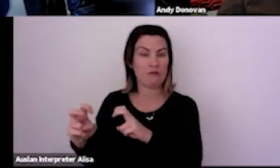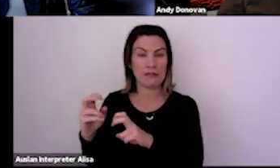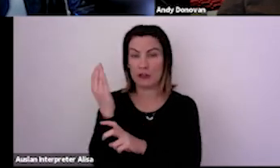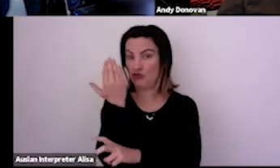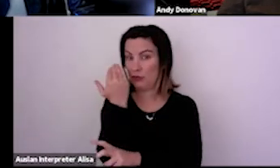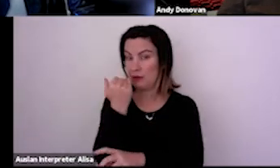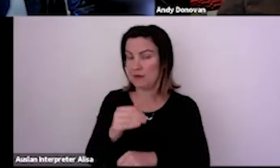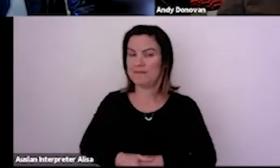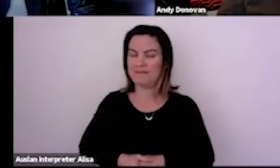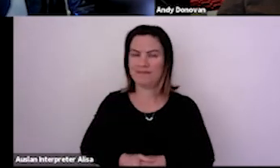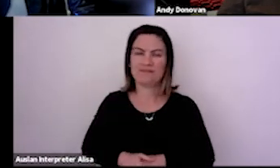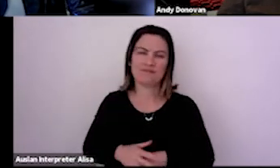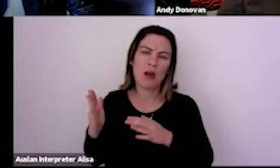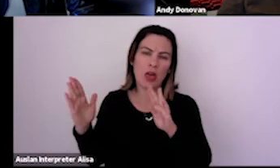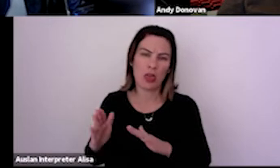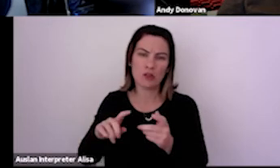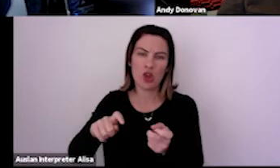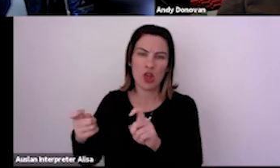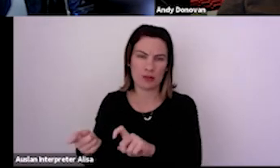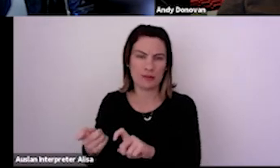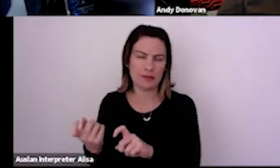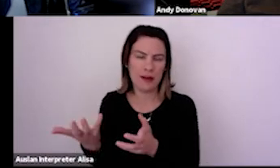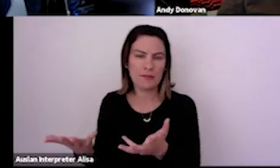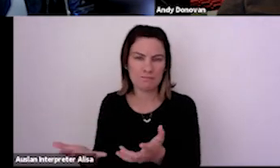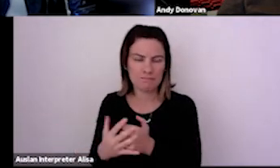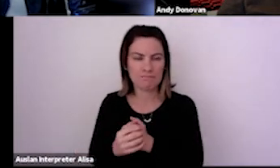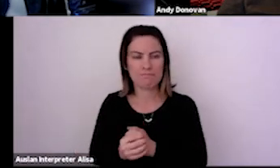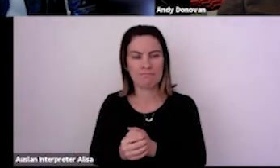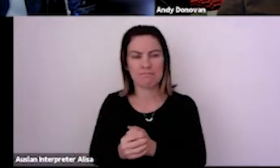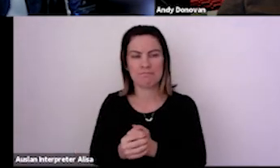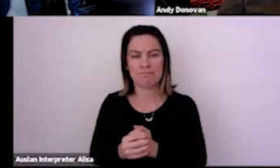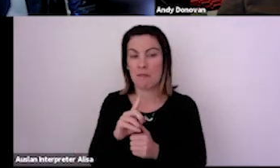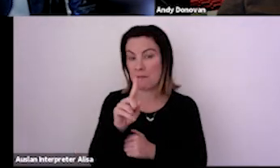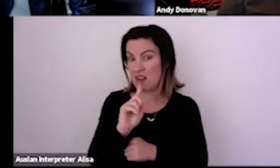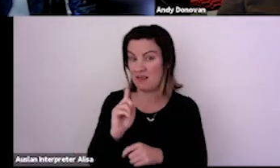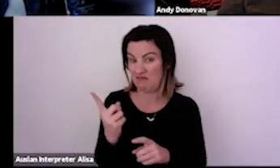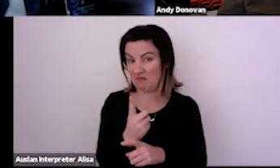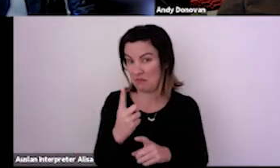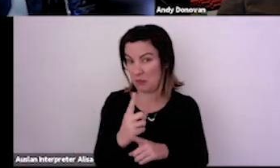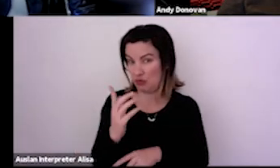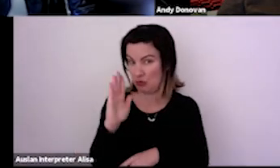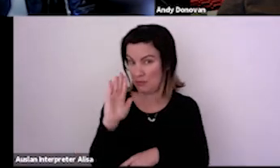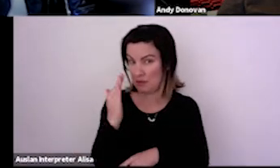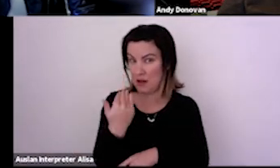been affected by listens, but as I mentioned just earlier, if they are affected, it is most likely because an